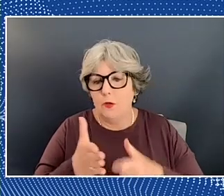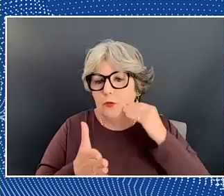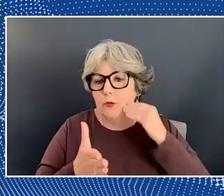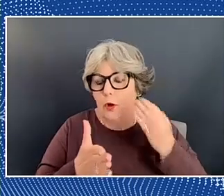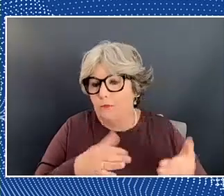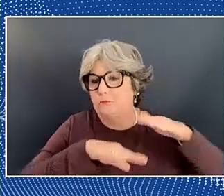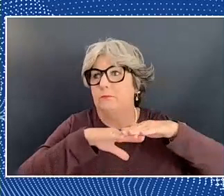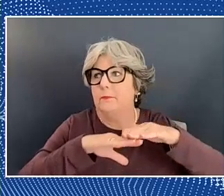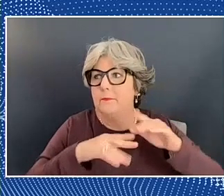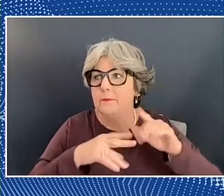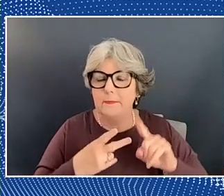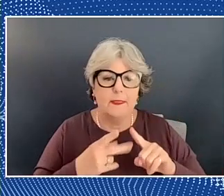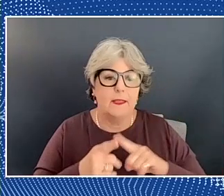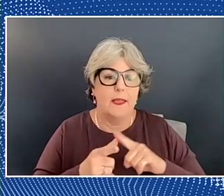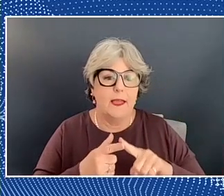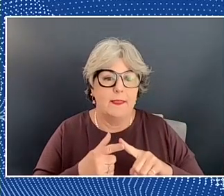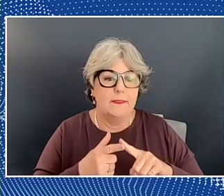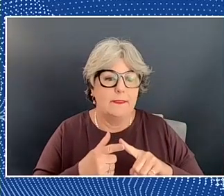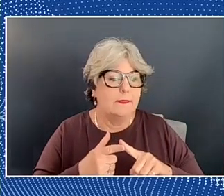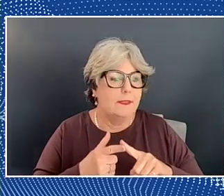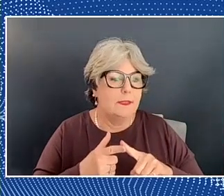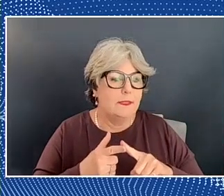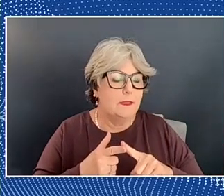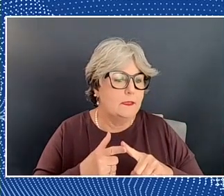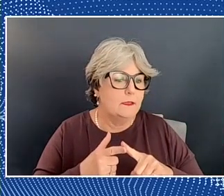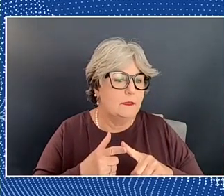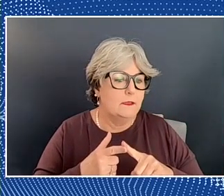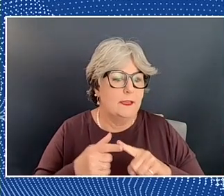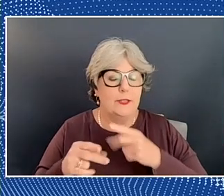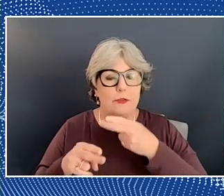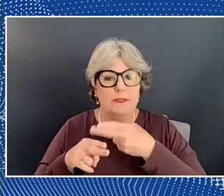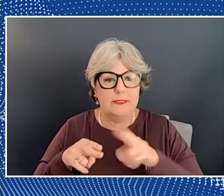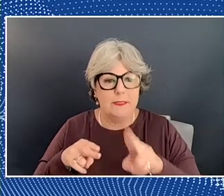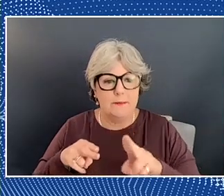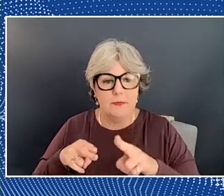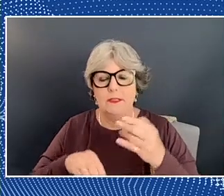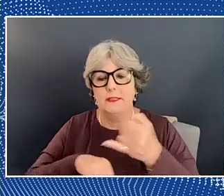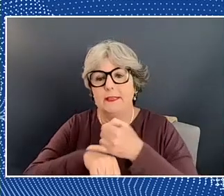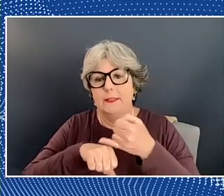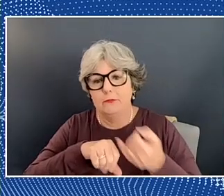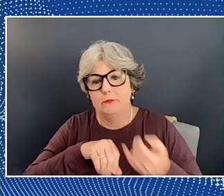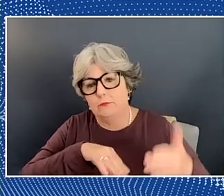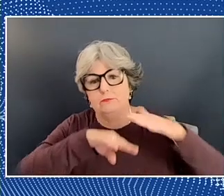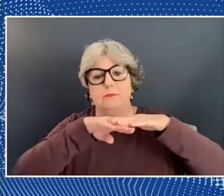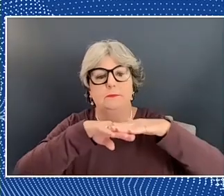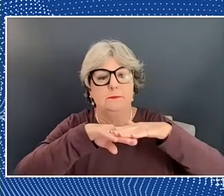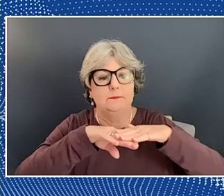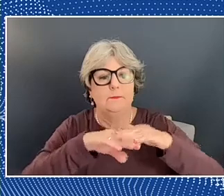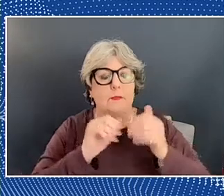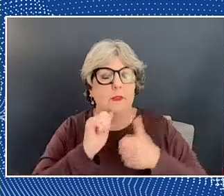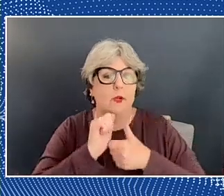compounding the issue, albeit temporary rising interest rates. Accordingly, an impending structural